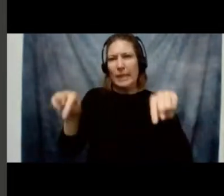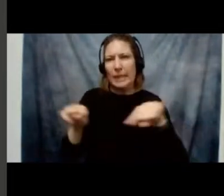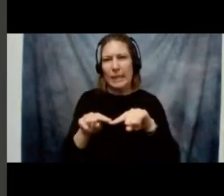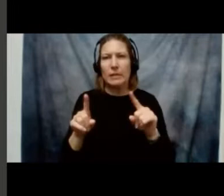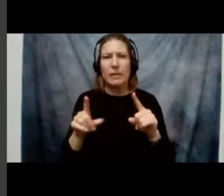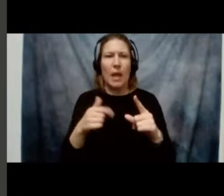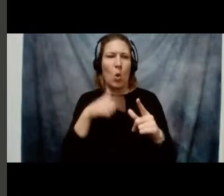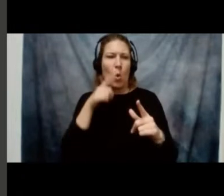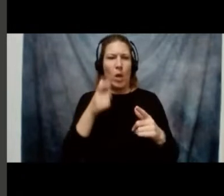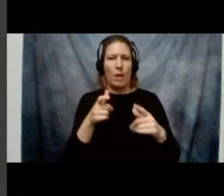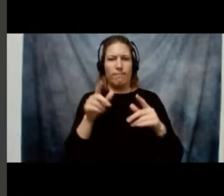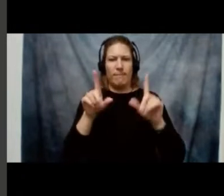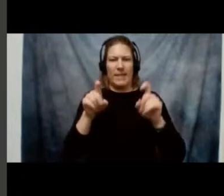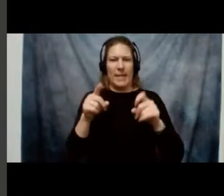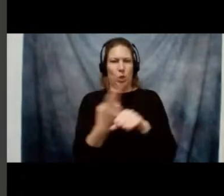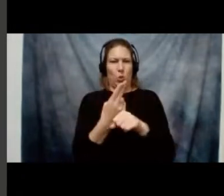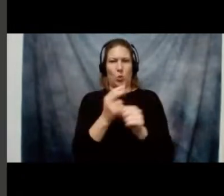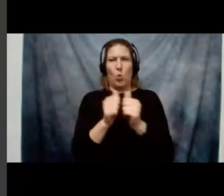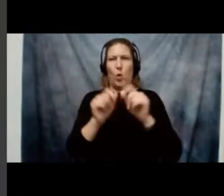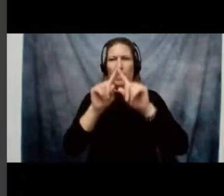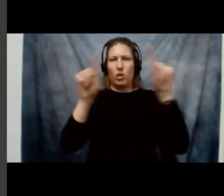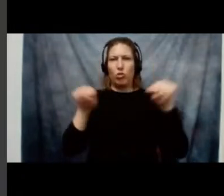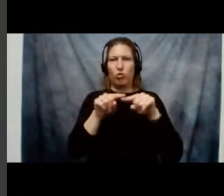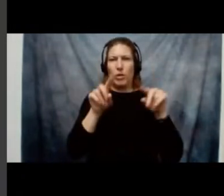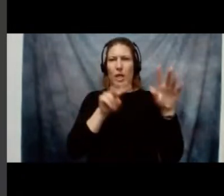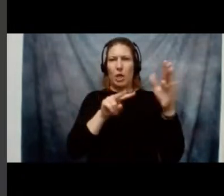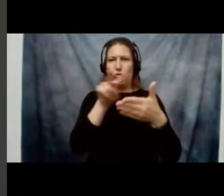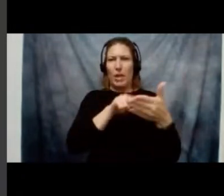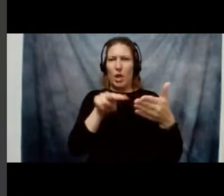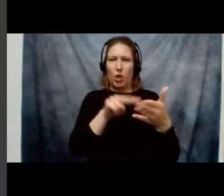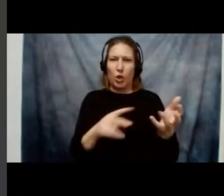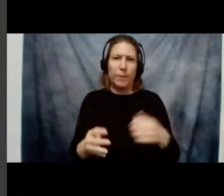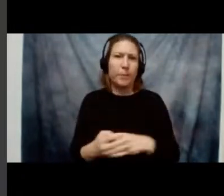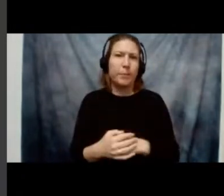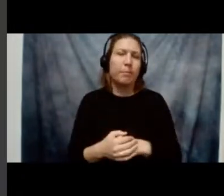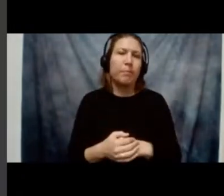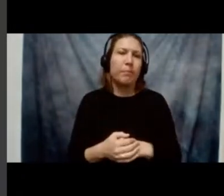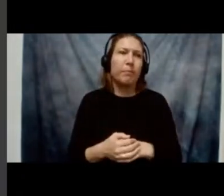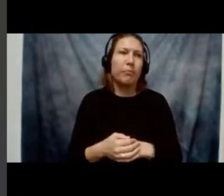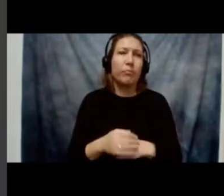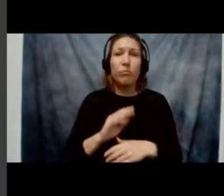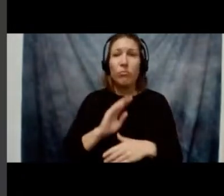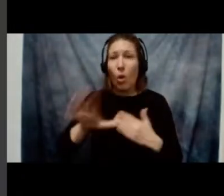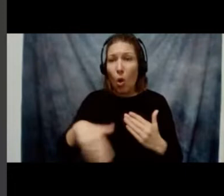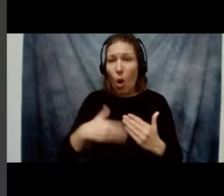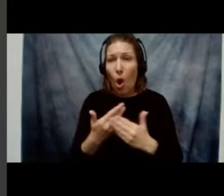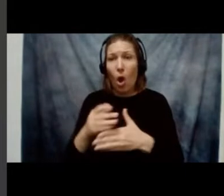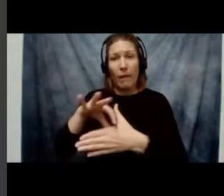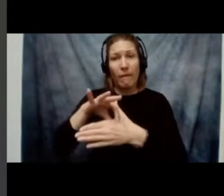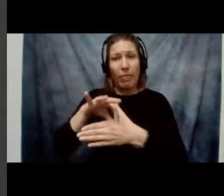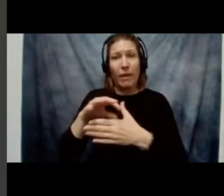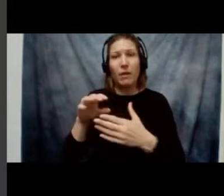using for your content and run it through the hemingway app which is hemingwayapp.com and see